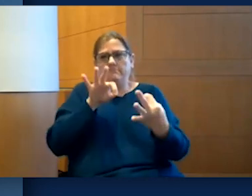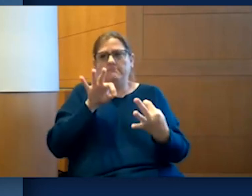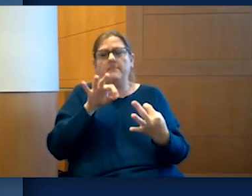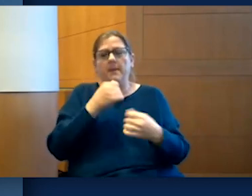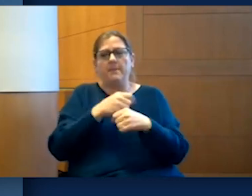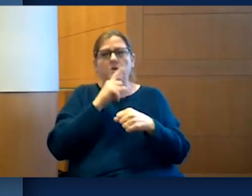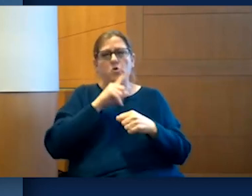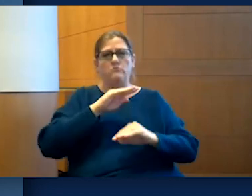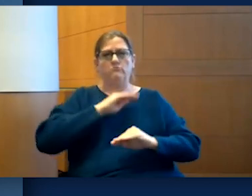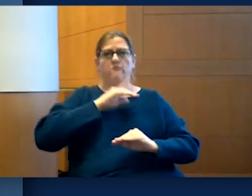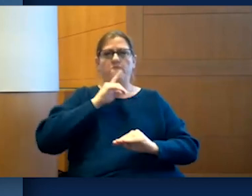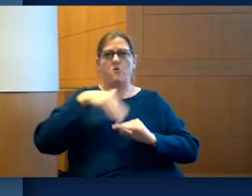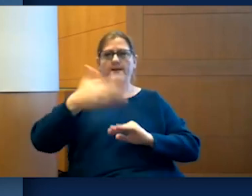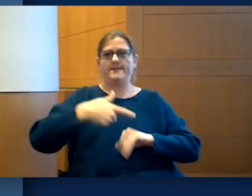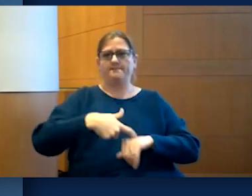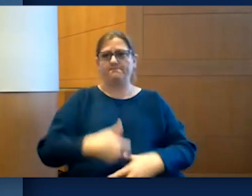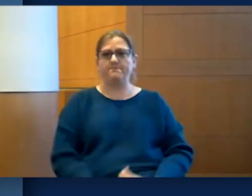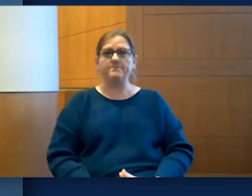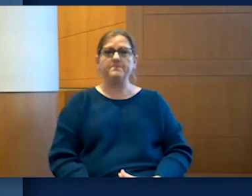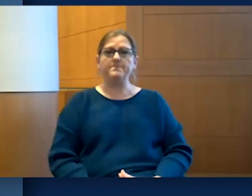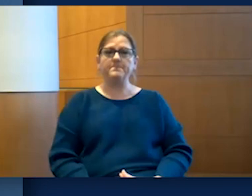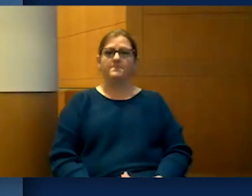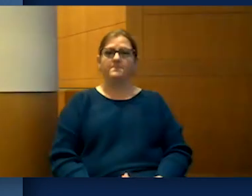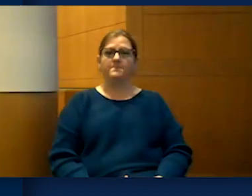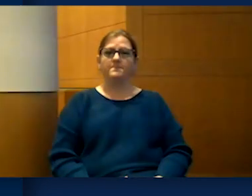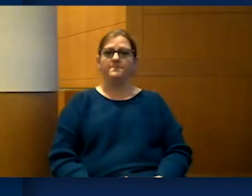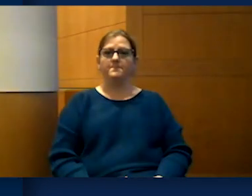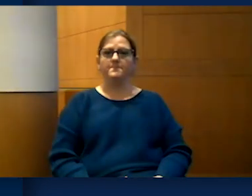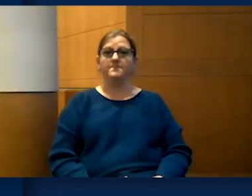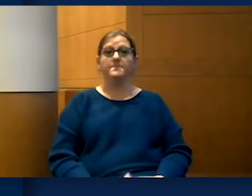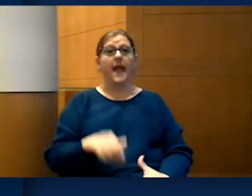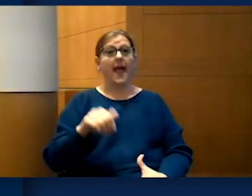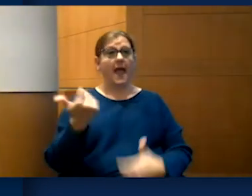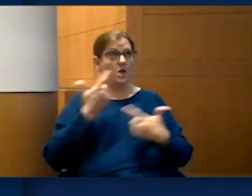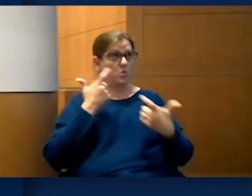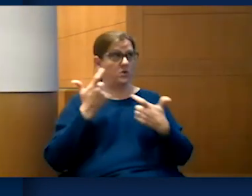So... I'm going to turn it over. Any questions?